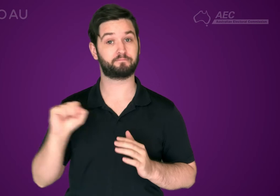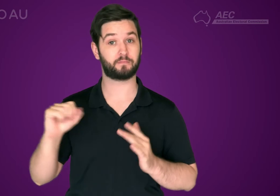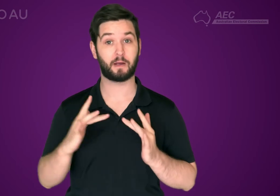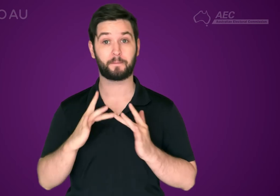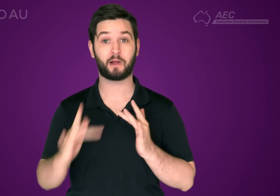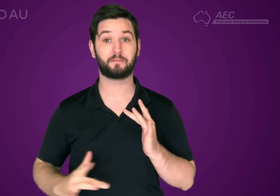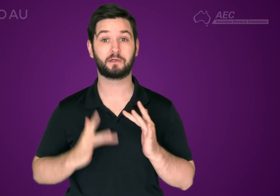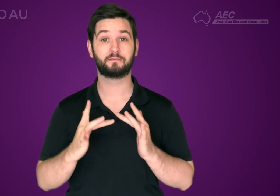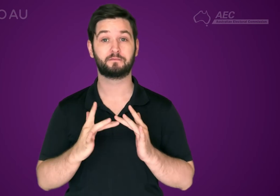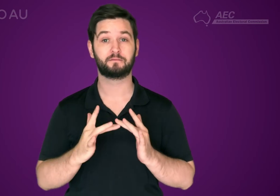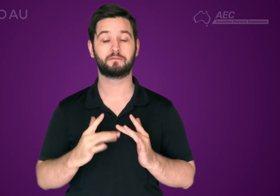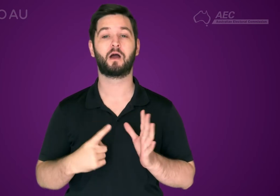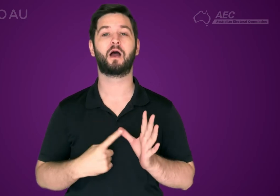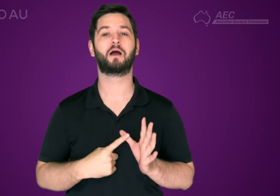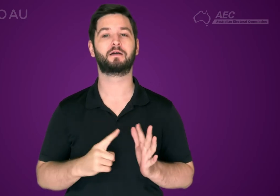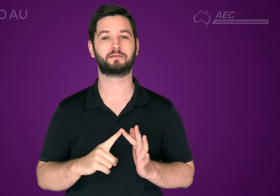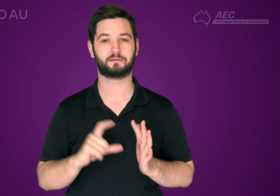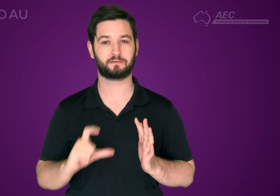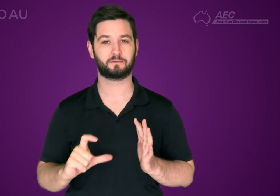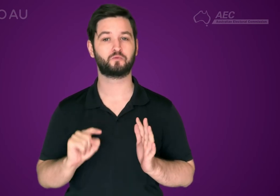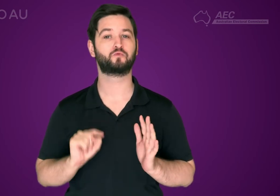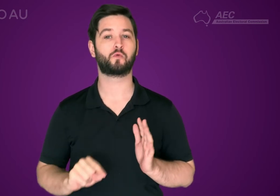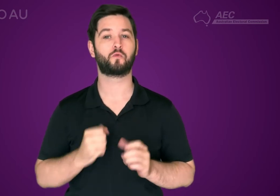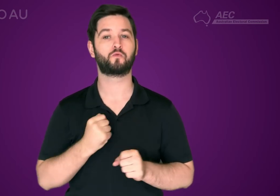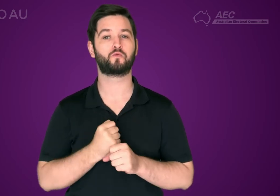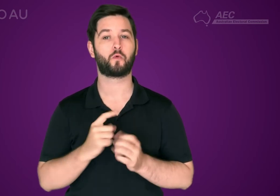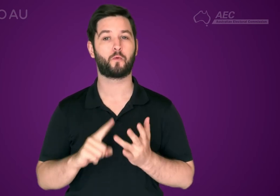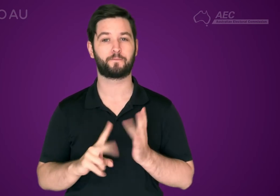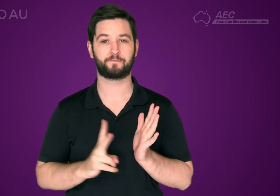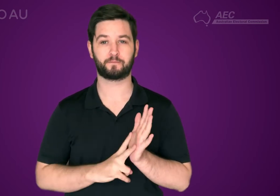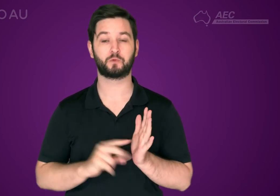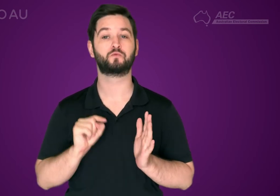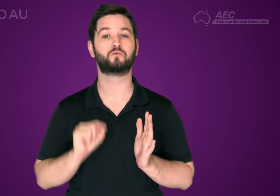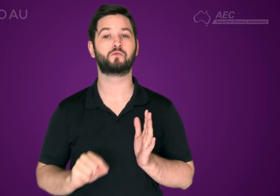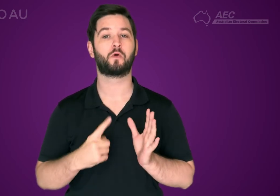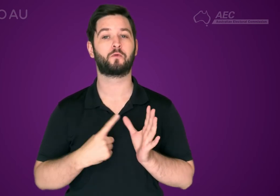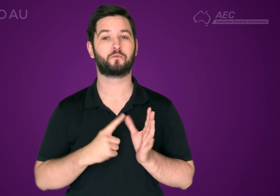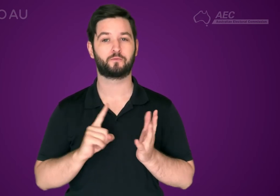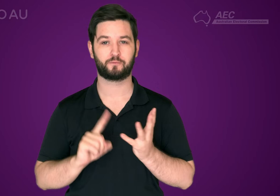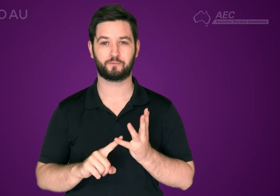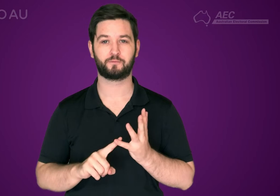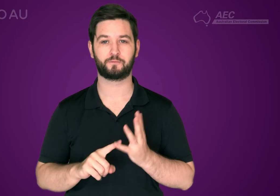at aec.gov.au.